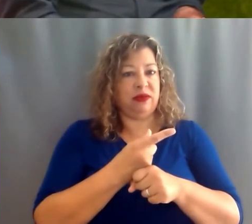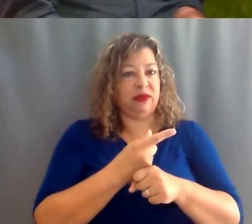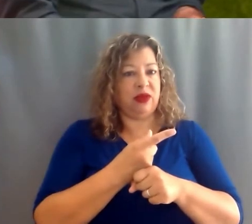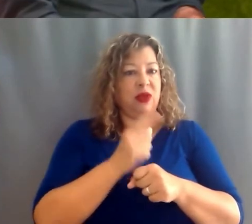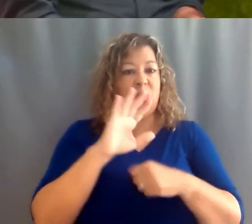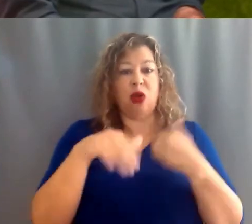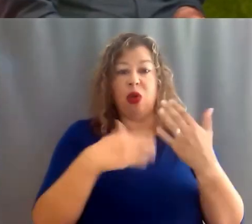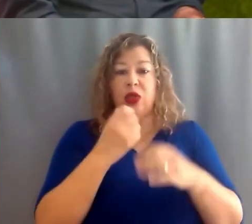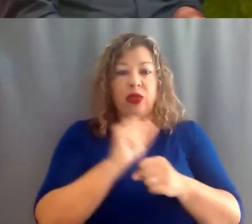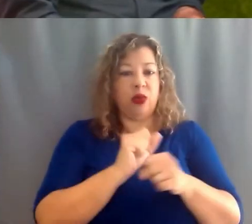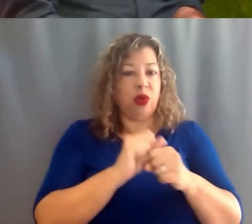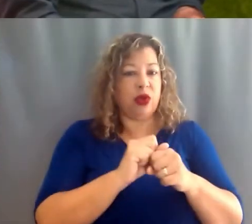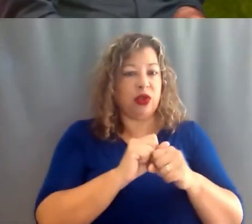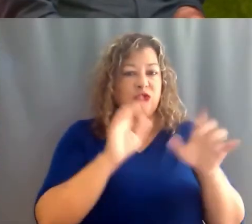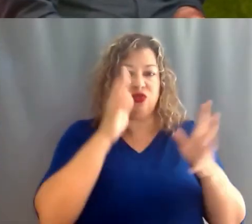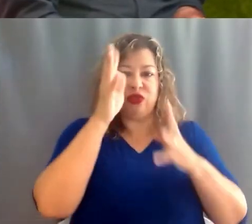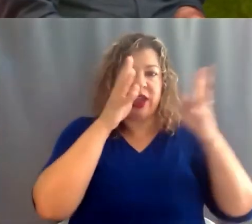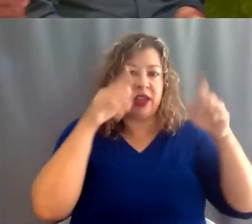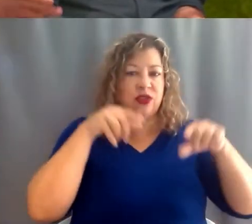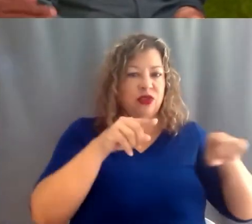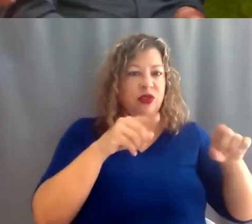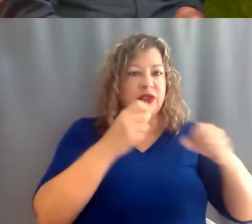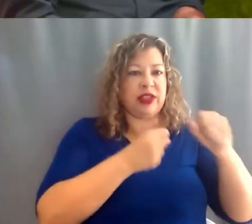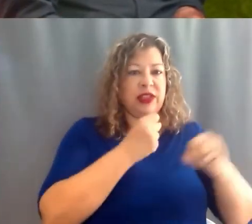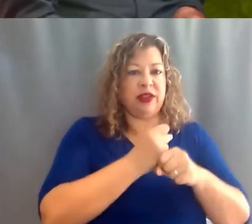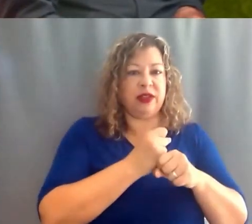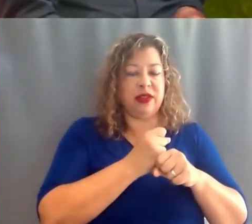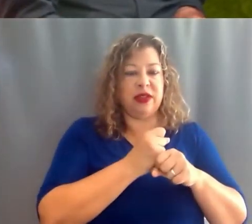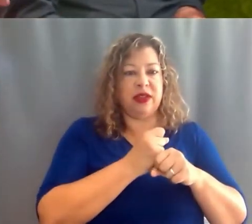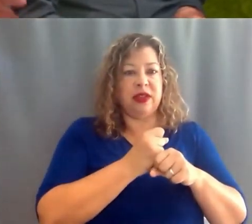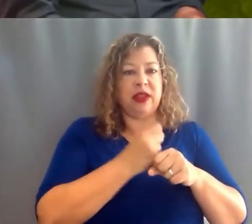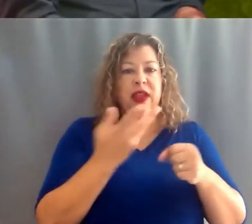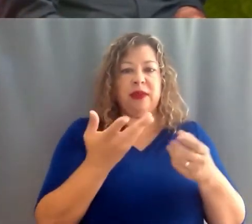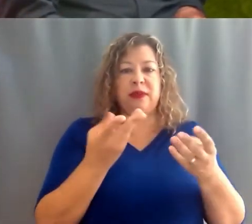Imagine everything I create throughout the year, paint falls everywhere.